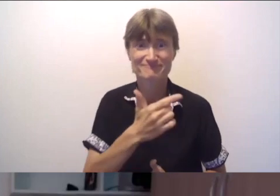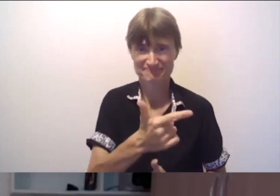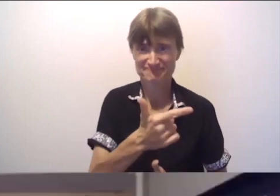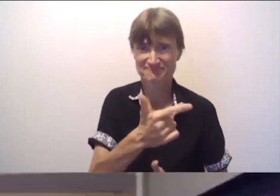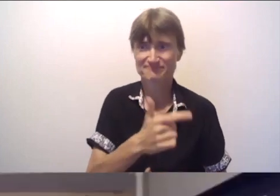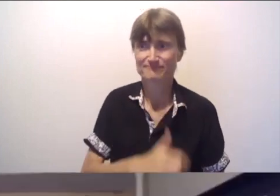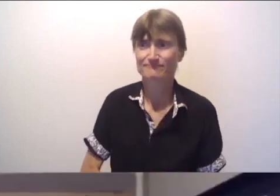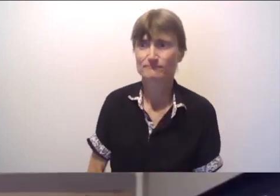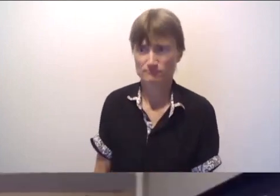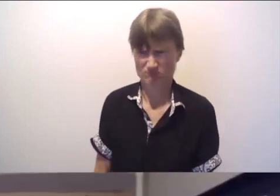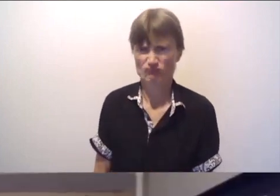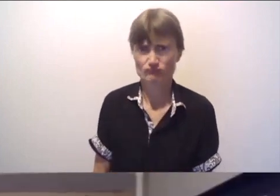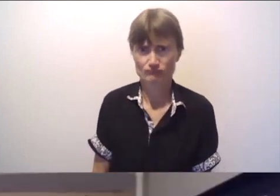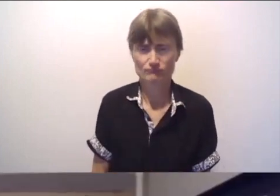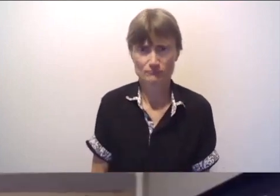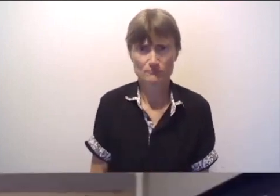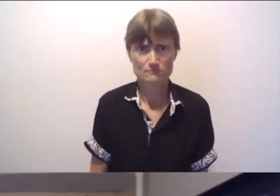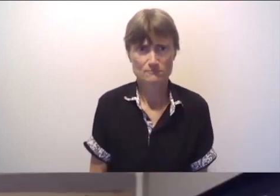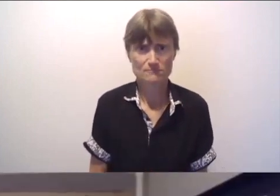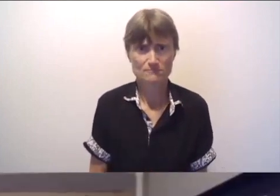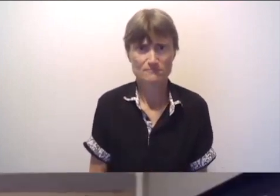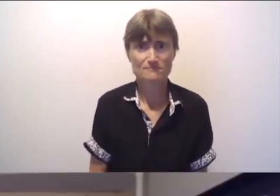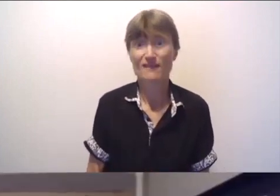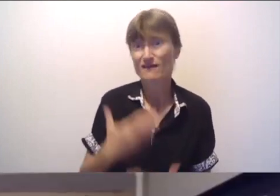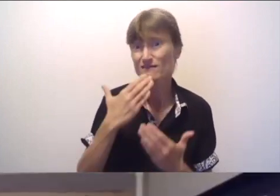thank you very much zainab i would like to